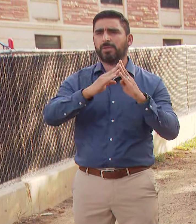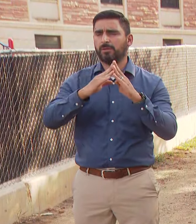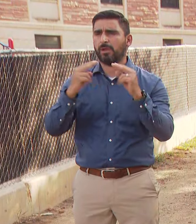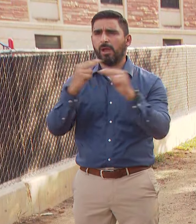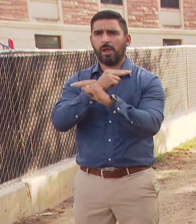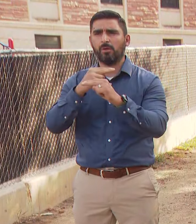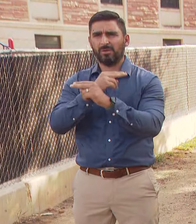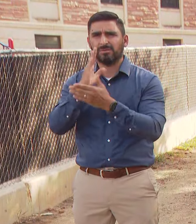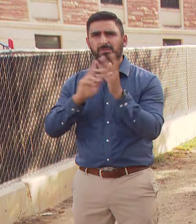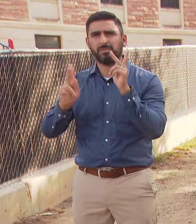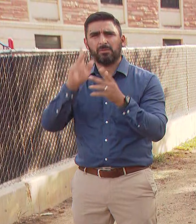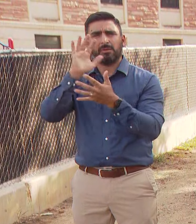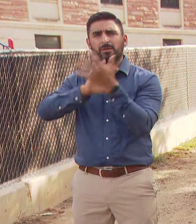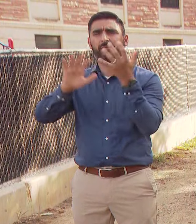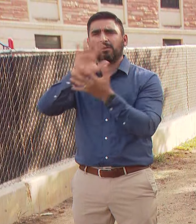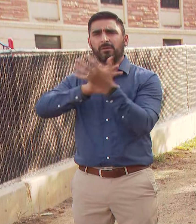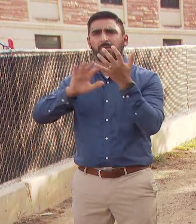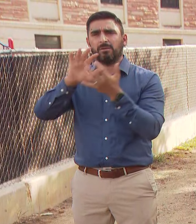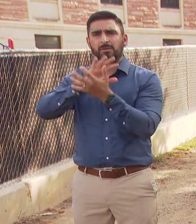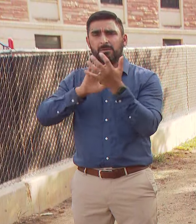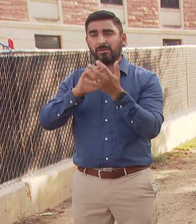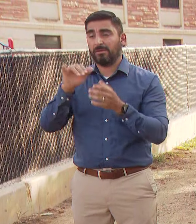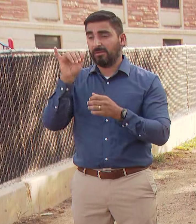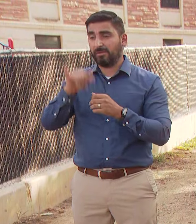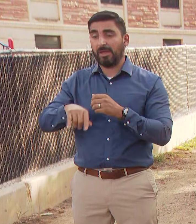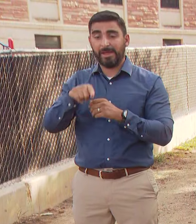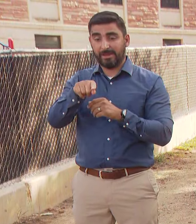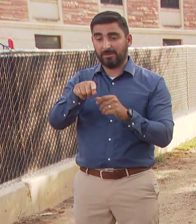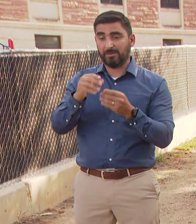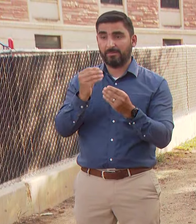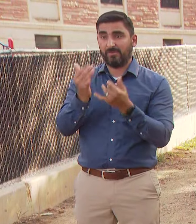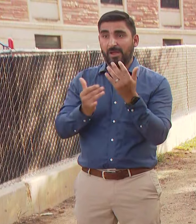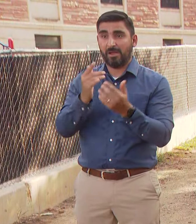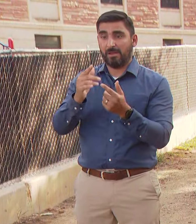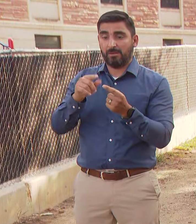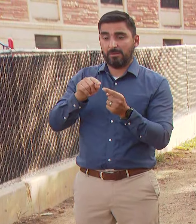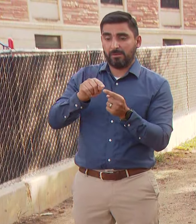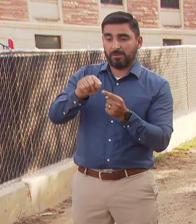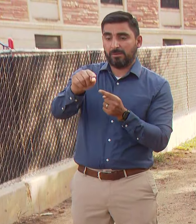Uh Specifically that Polygon did not actually go all the way to peak to peak highway. We want to correct that a little bit